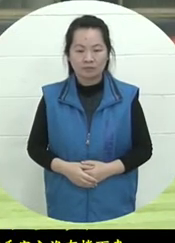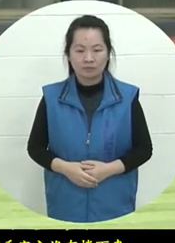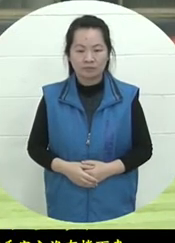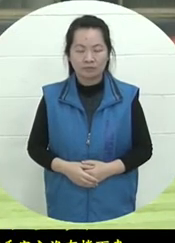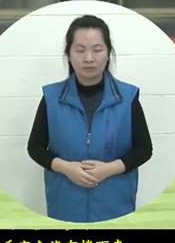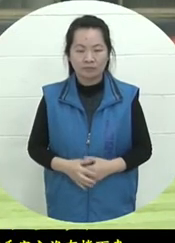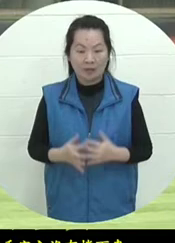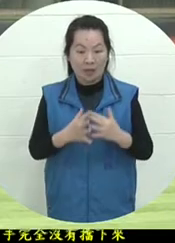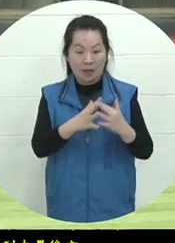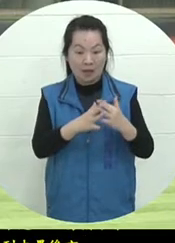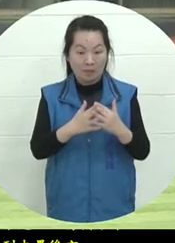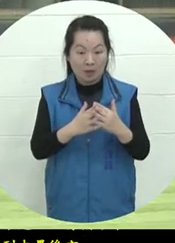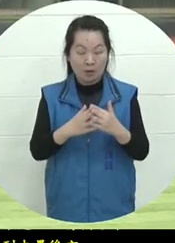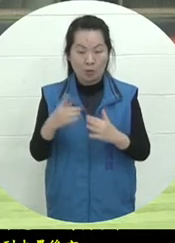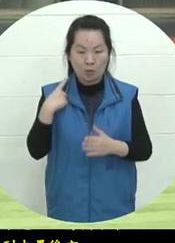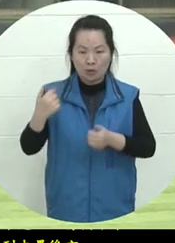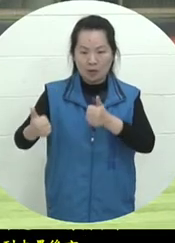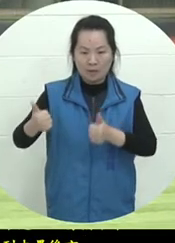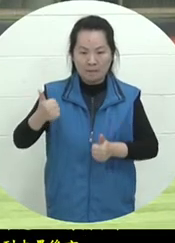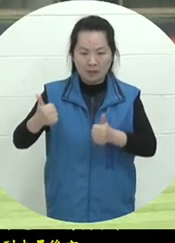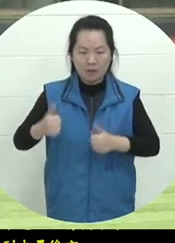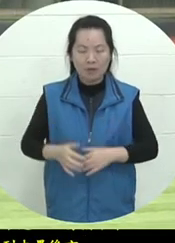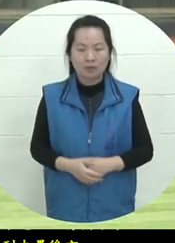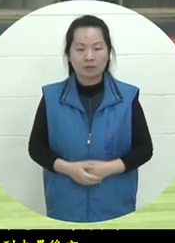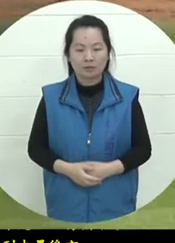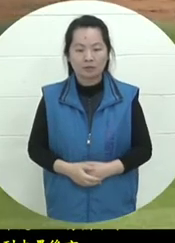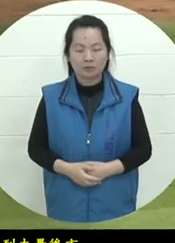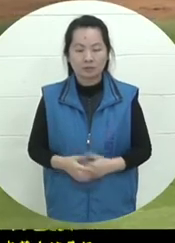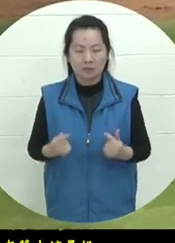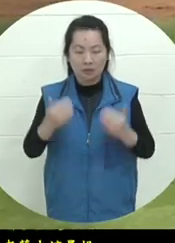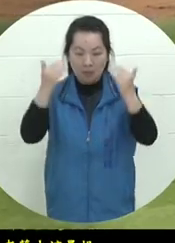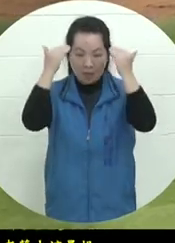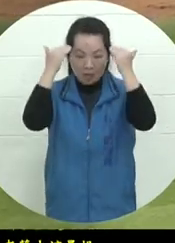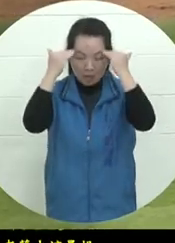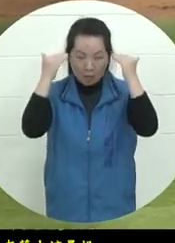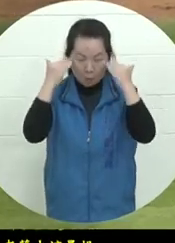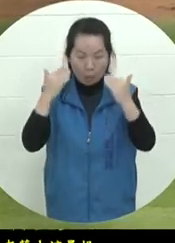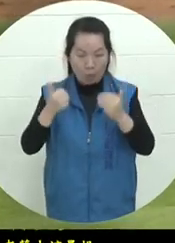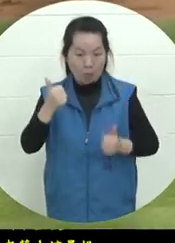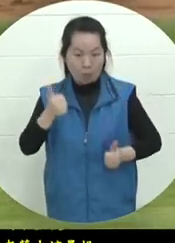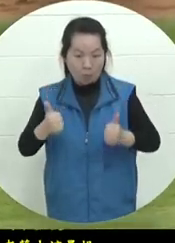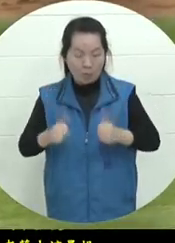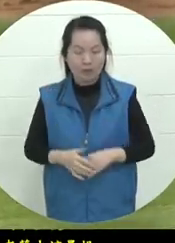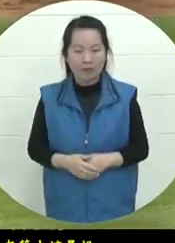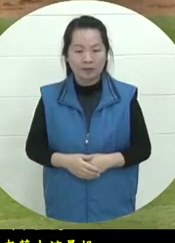. The situation that the American team presented in yesterday's game, especially against South Korea, was Although we had a very large lead in